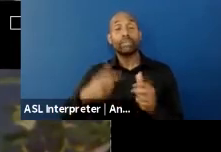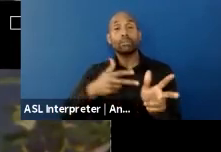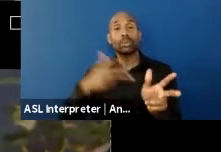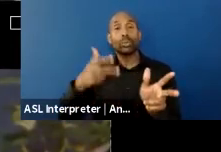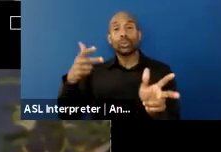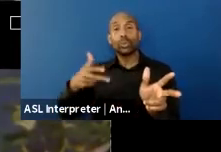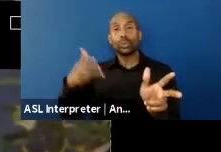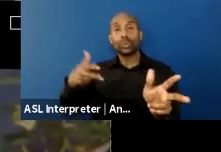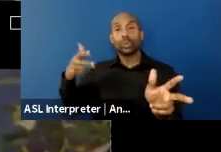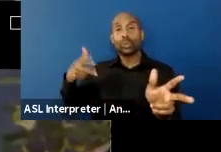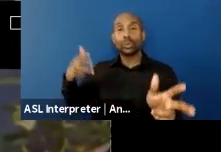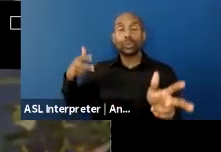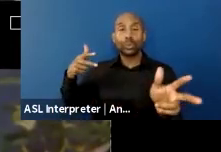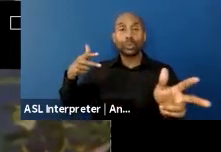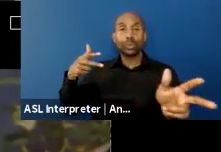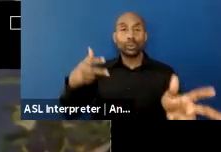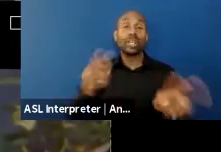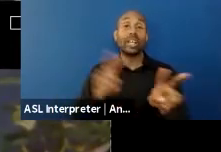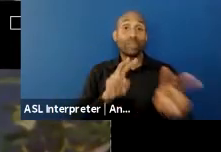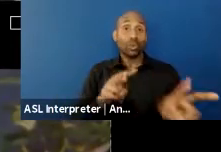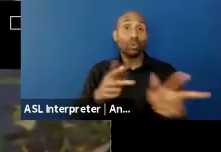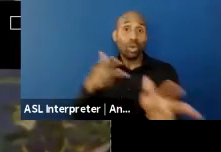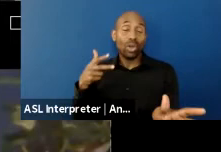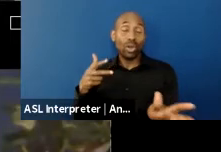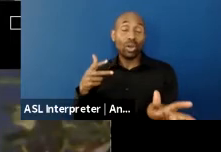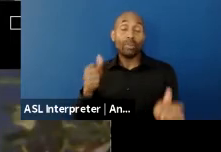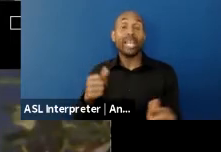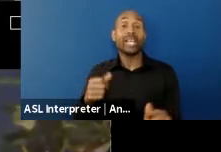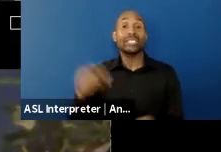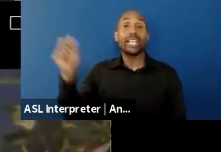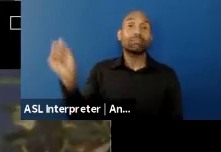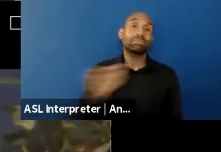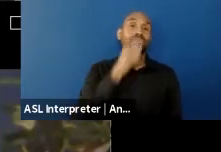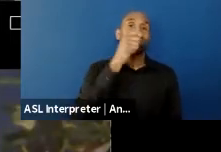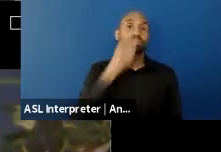Rang the bell for the last time.